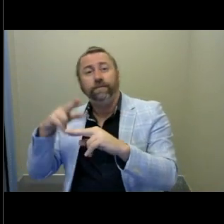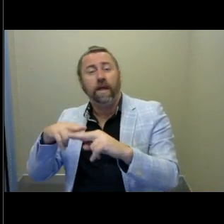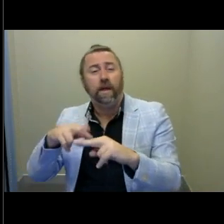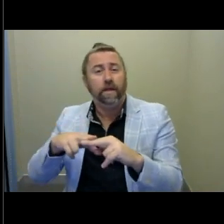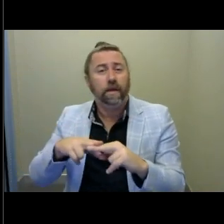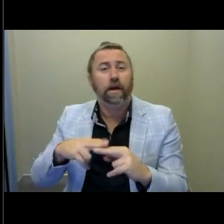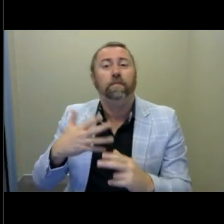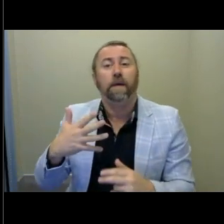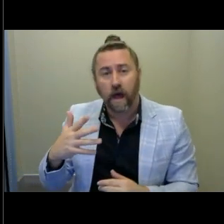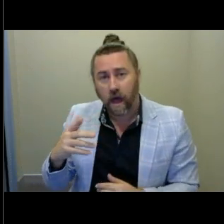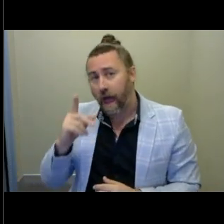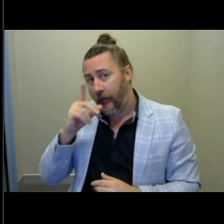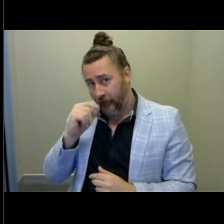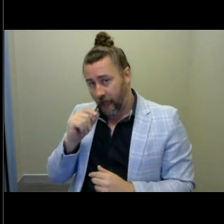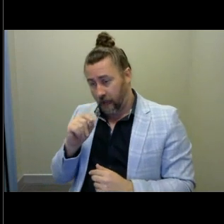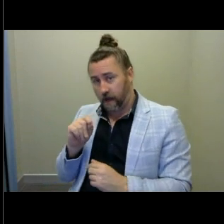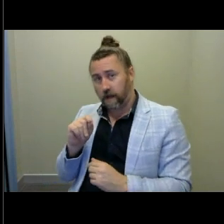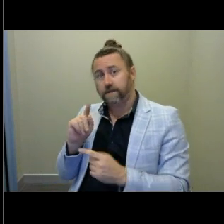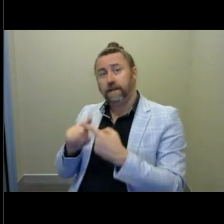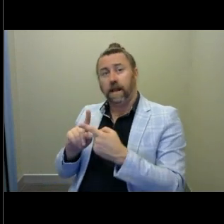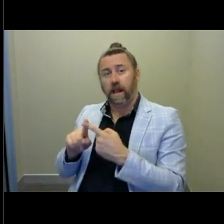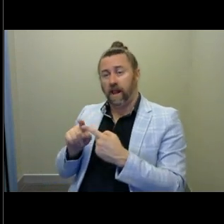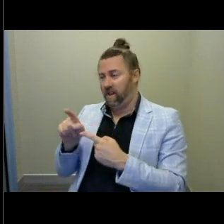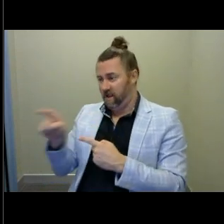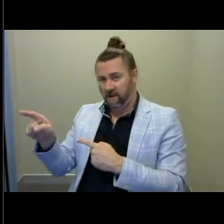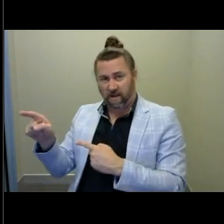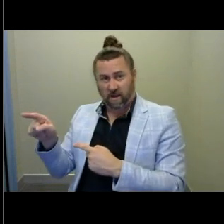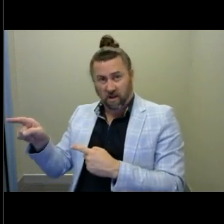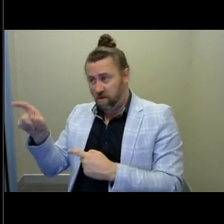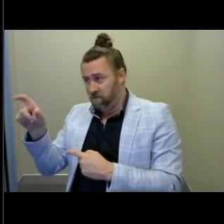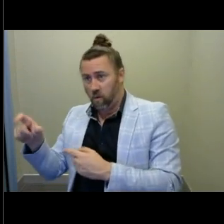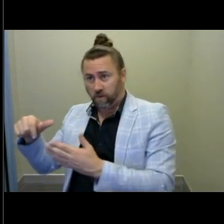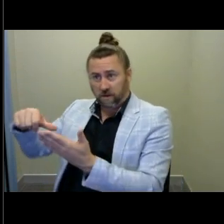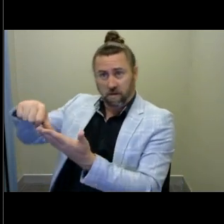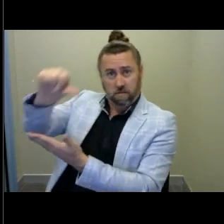as additional protected persons on an order. Thanks, Daisy.